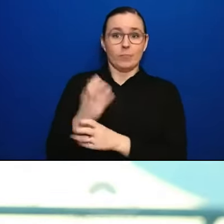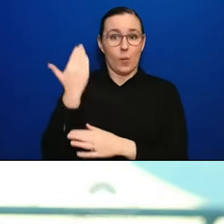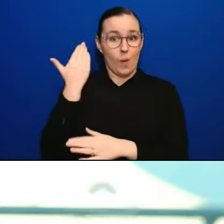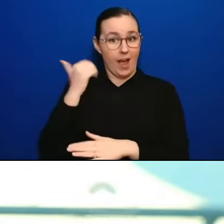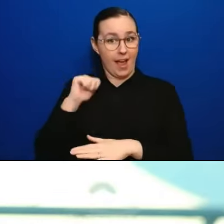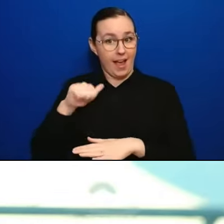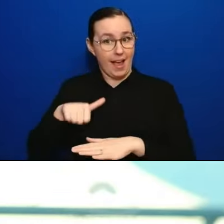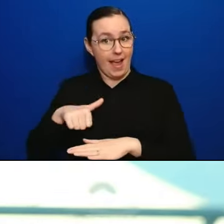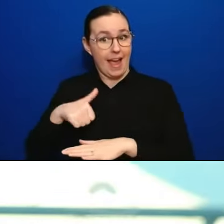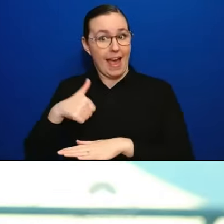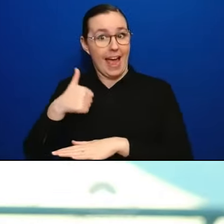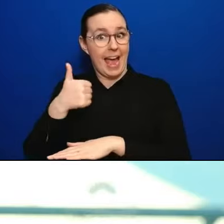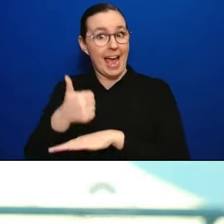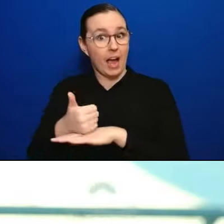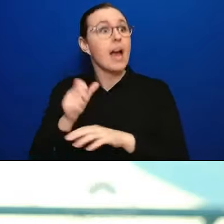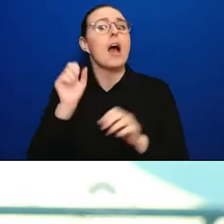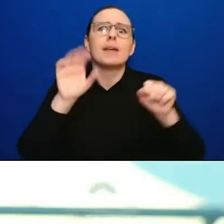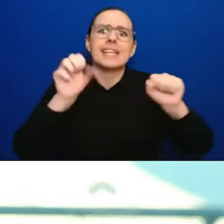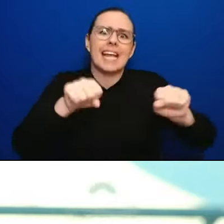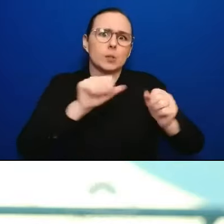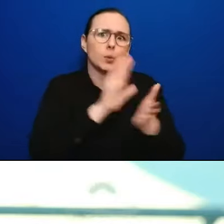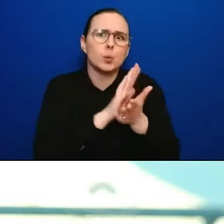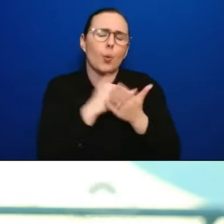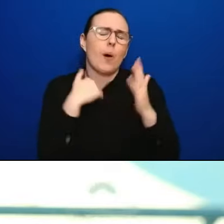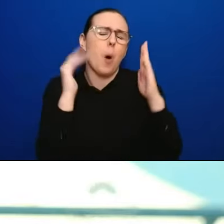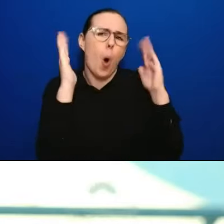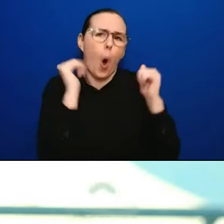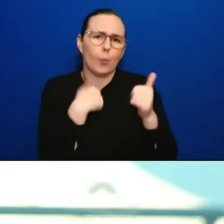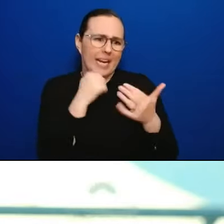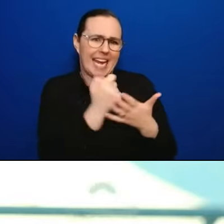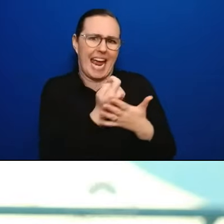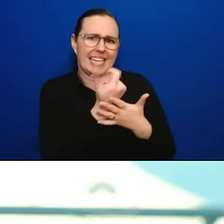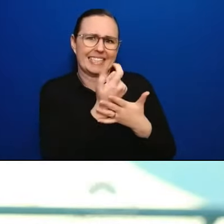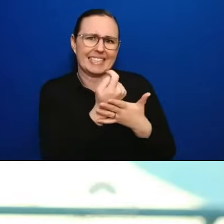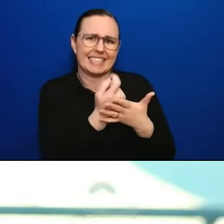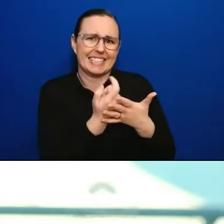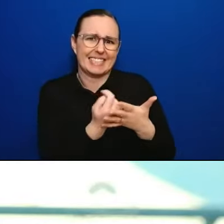And some of the more challenging things to implement